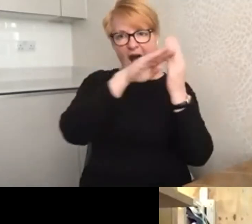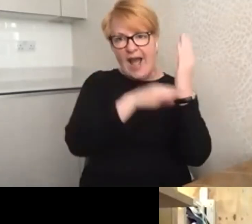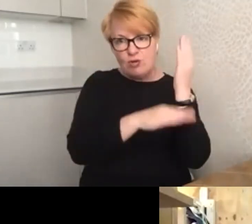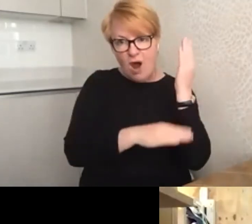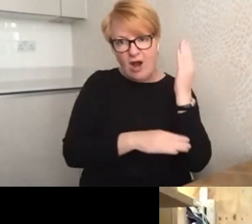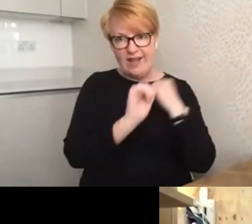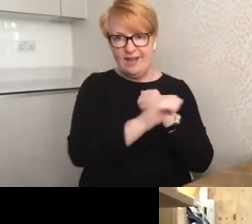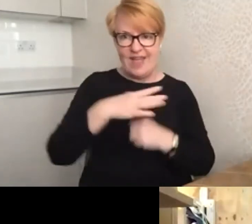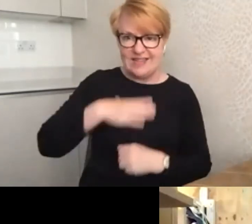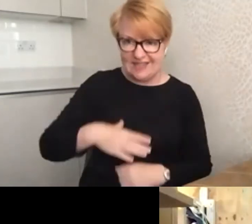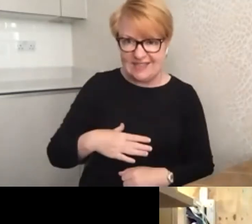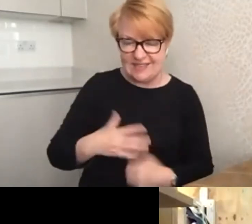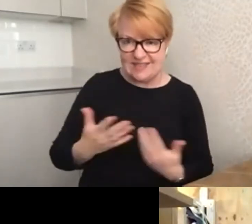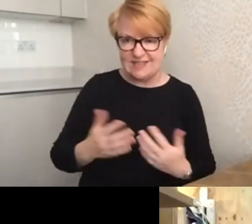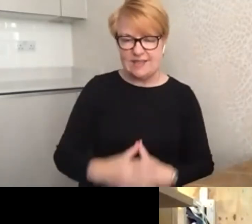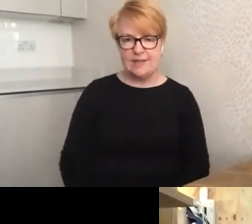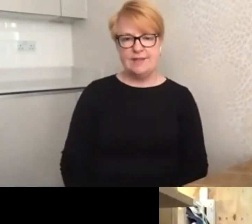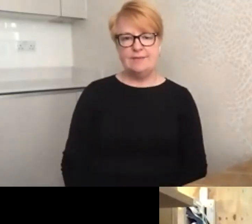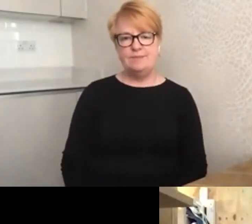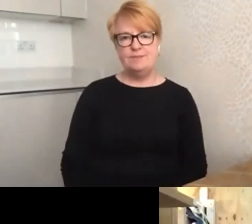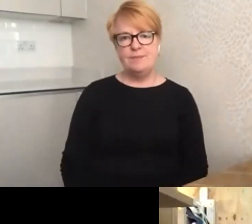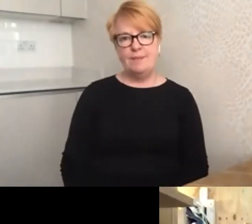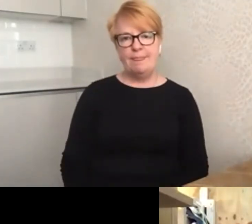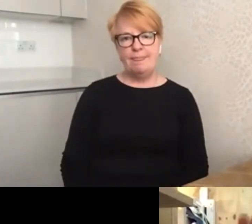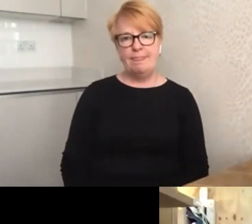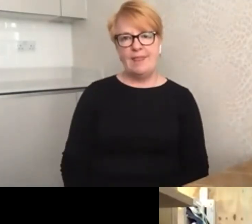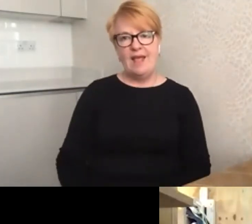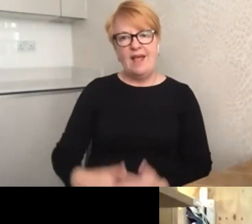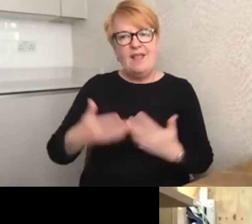And so, I think that's also that's where organisations kind of, perhaps a more,